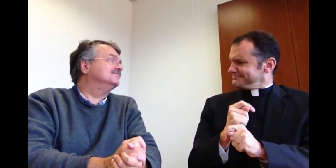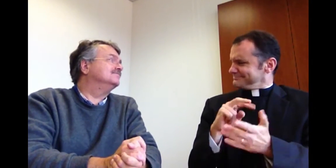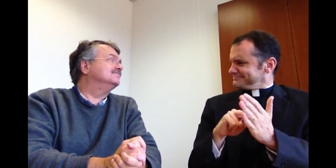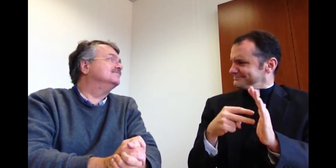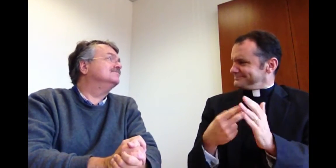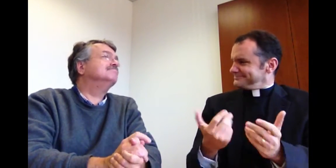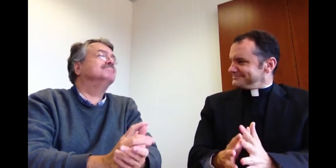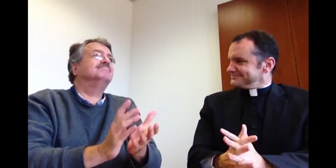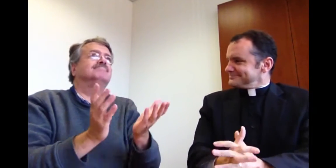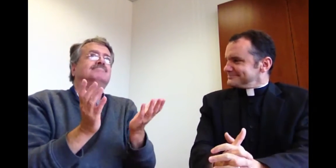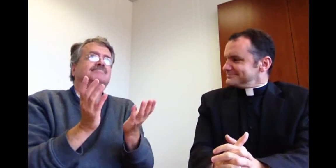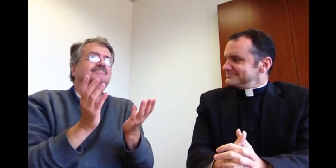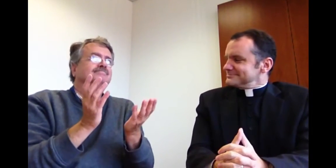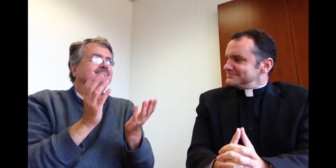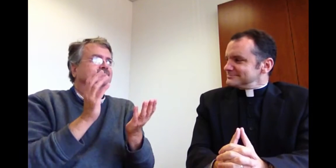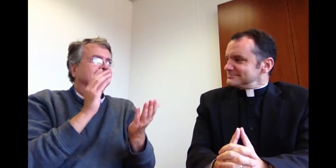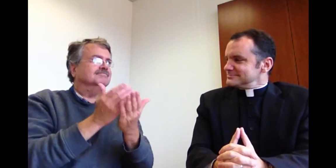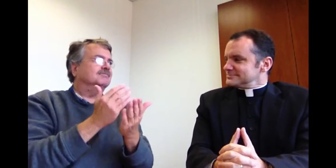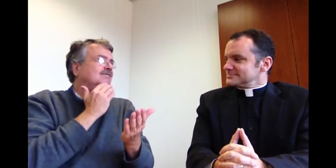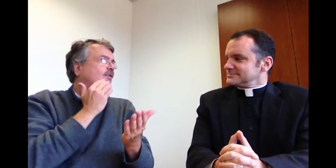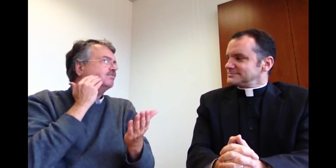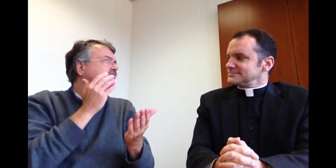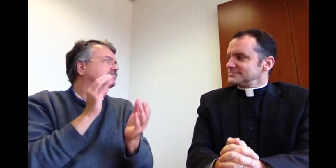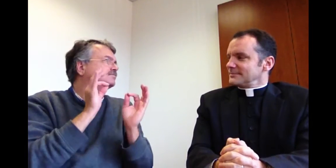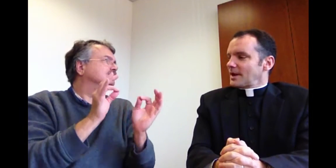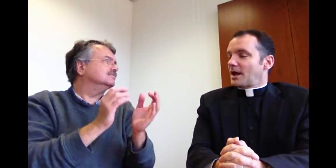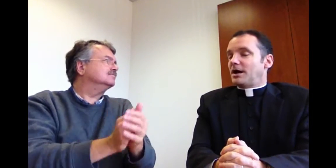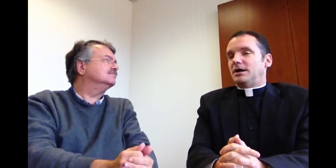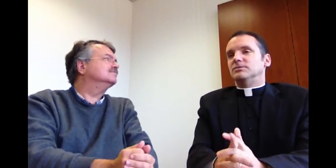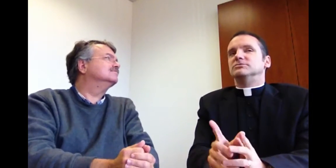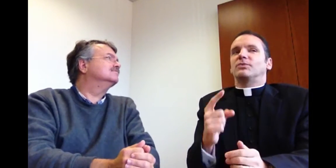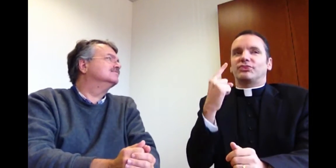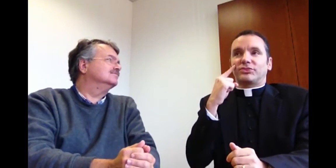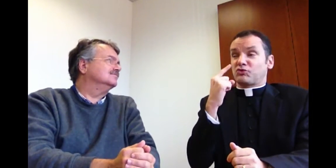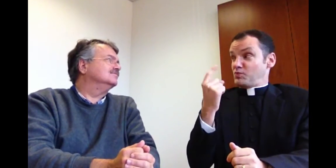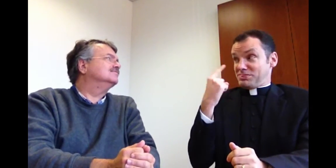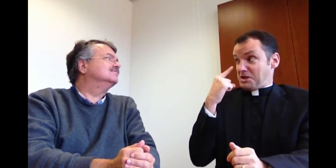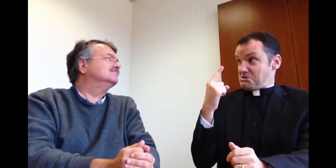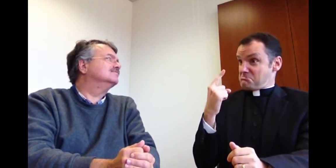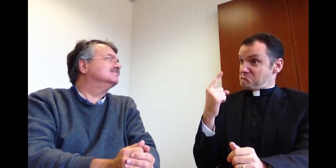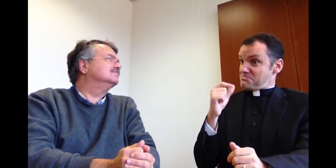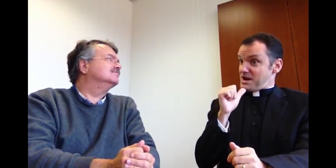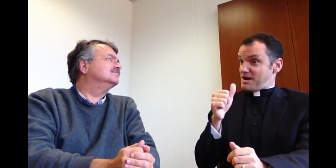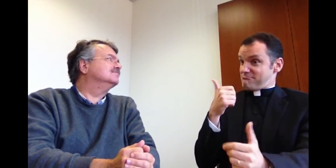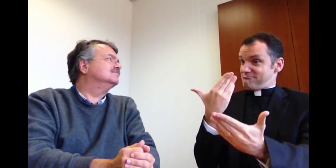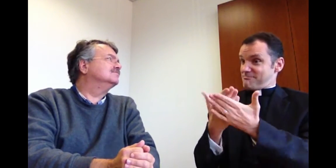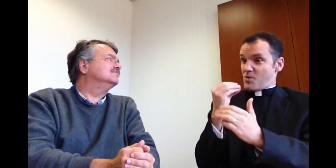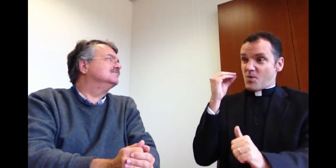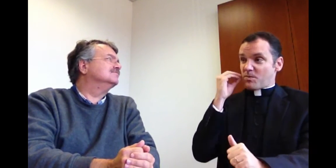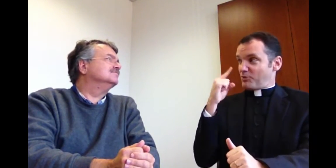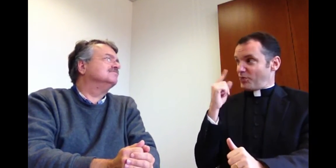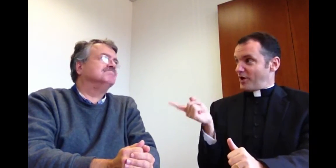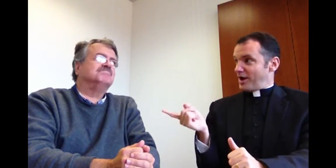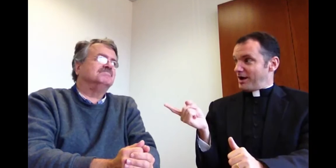He made it? What do you mean? He arrived home safely! Oh, you thought he would not have made it home?